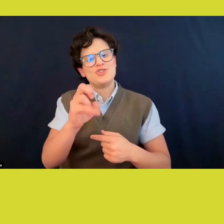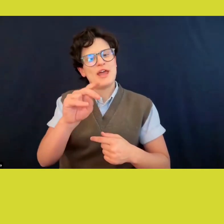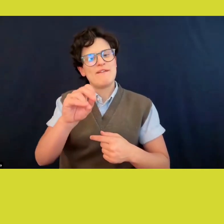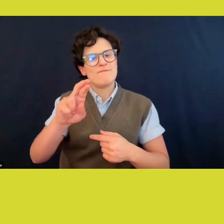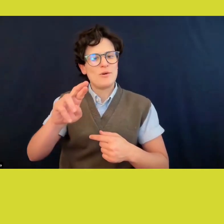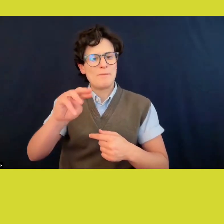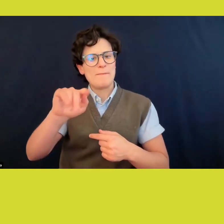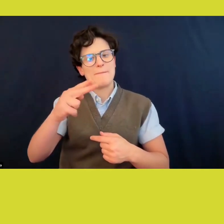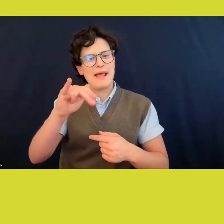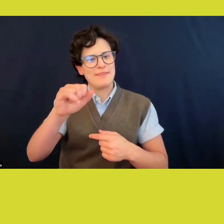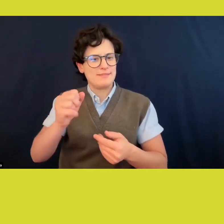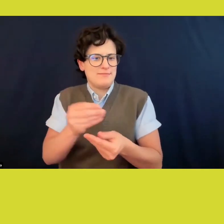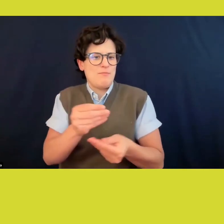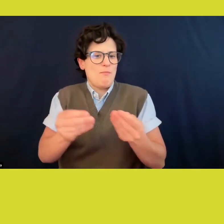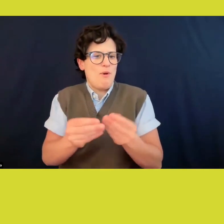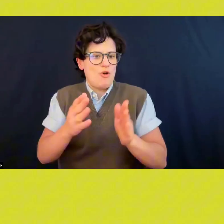Thanks so much, Sid.